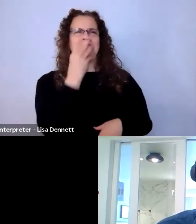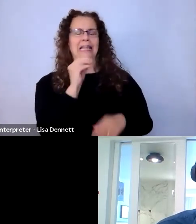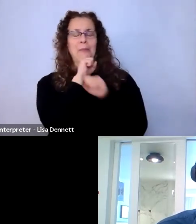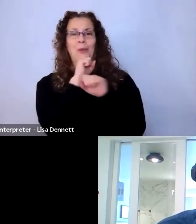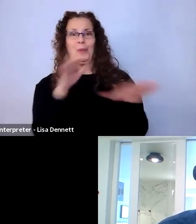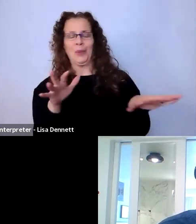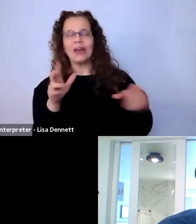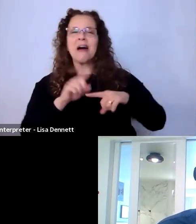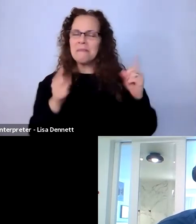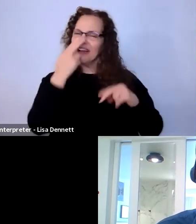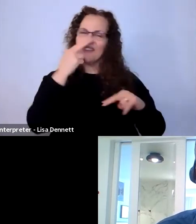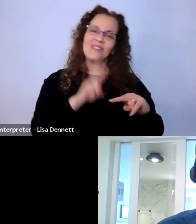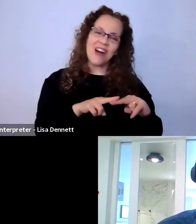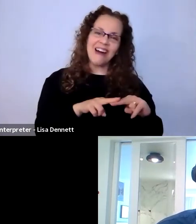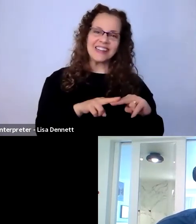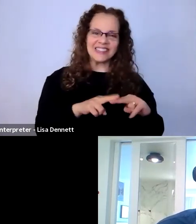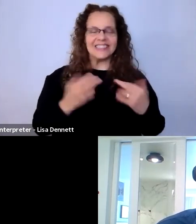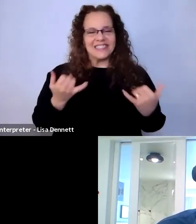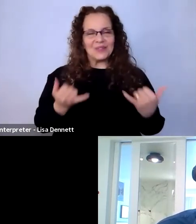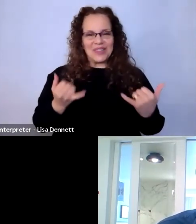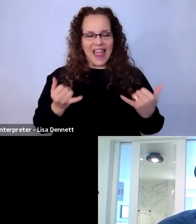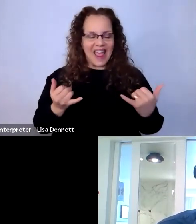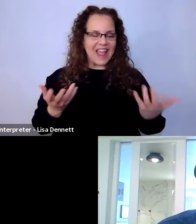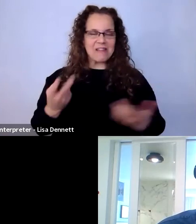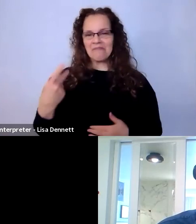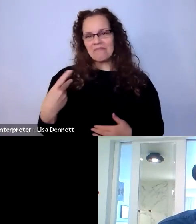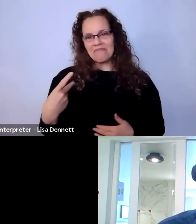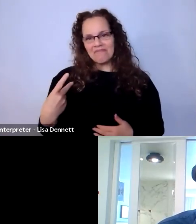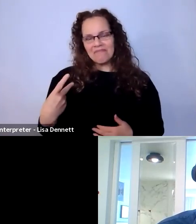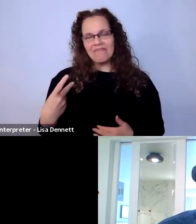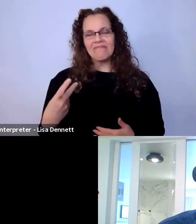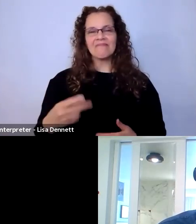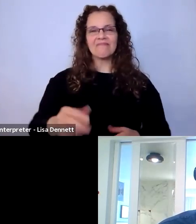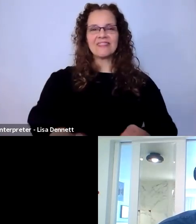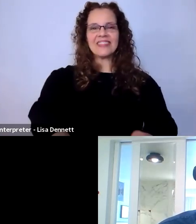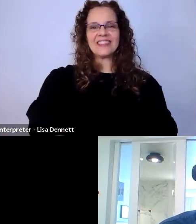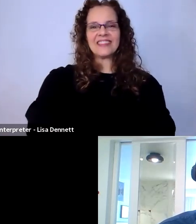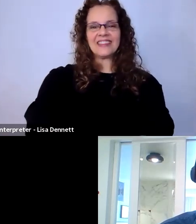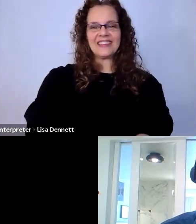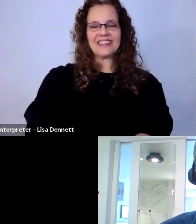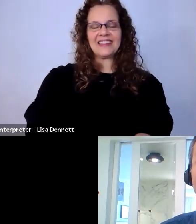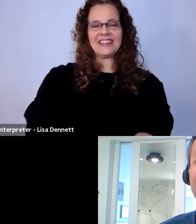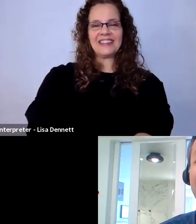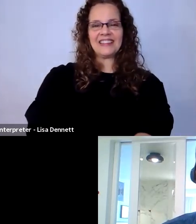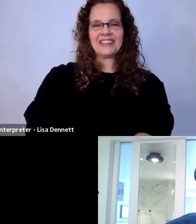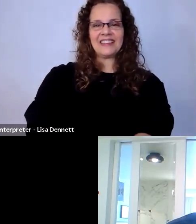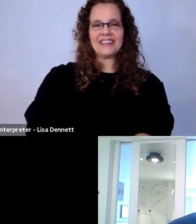this is the day, where you and I kind of if we if we weren't cloning ourselves already before we were certainly doing it now, I had.